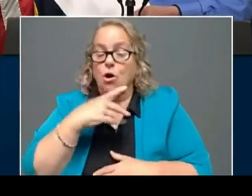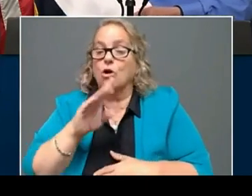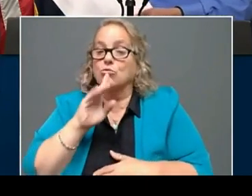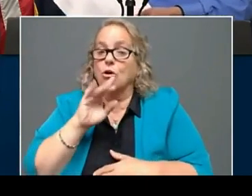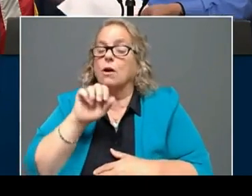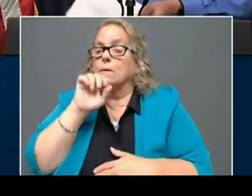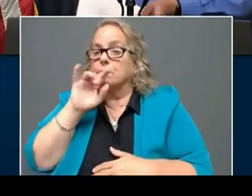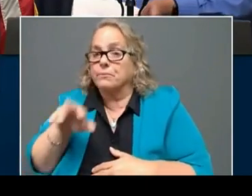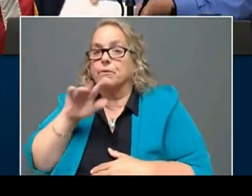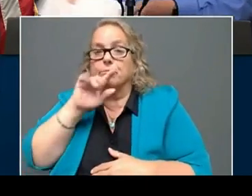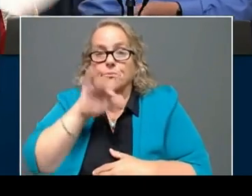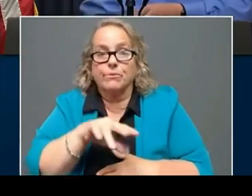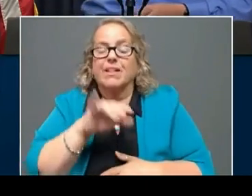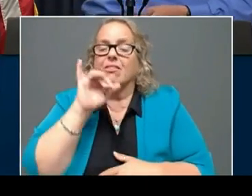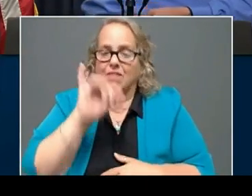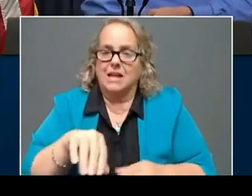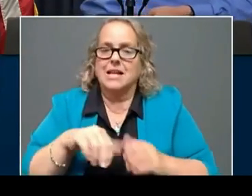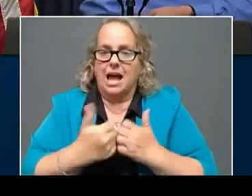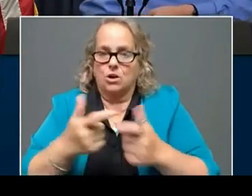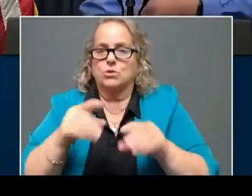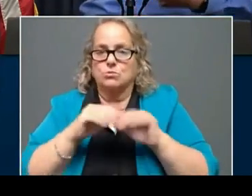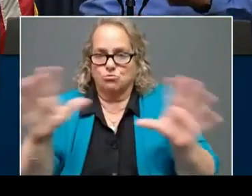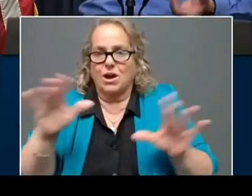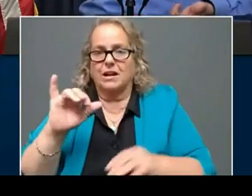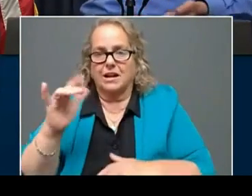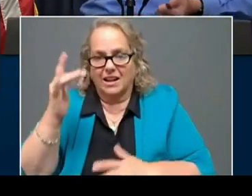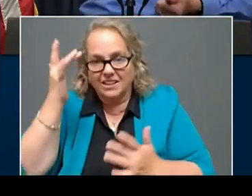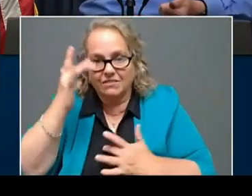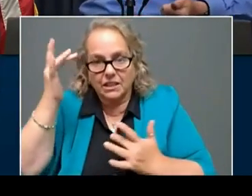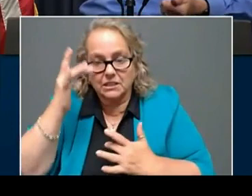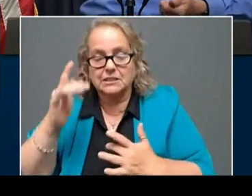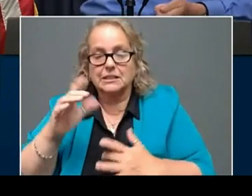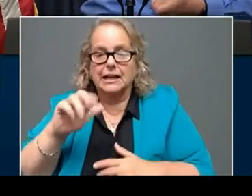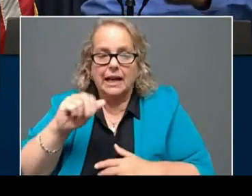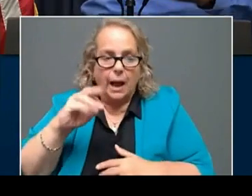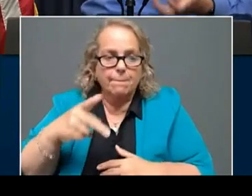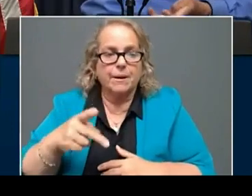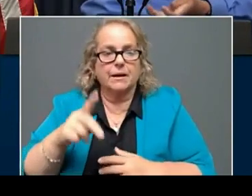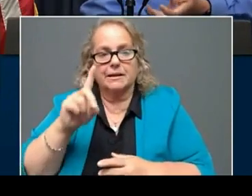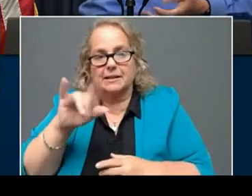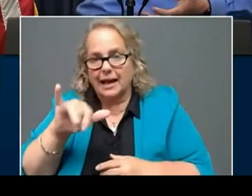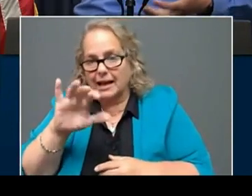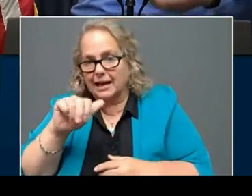That's how we spread infection camps, daycares, um churches, social events